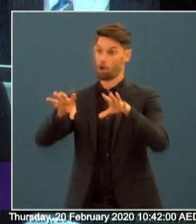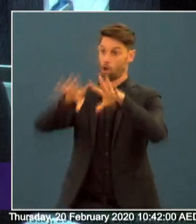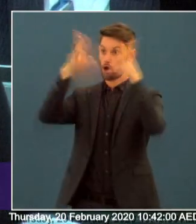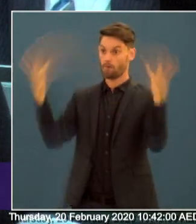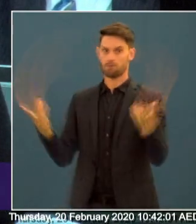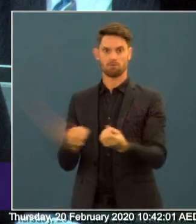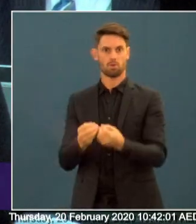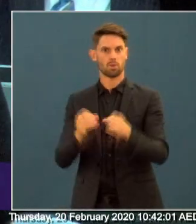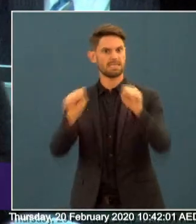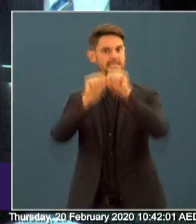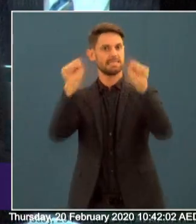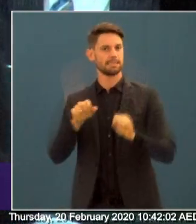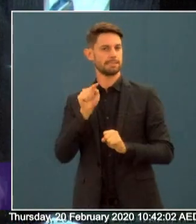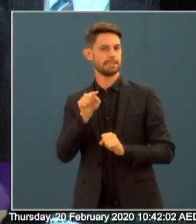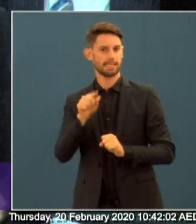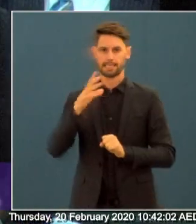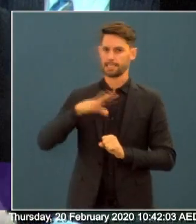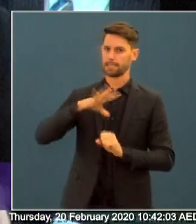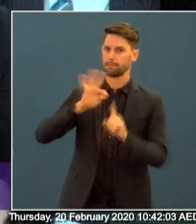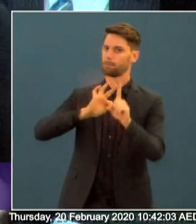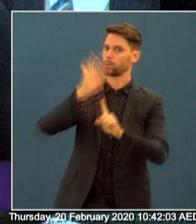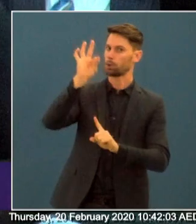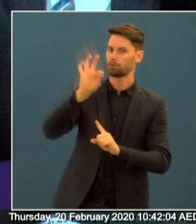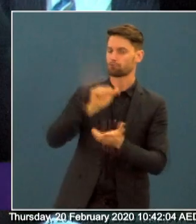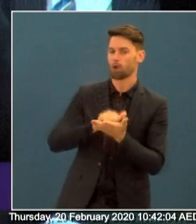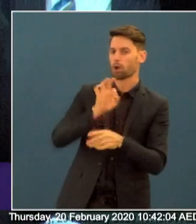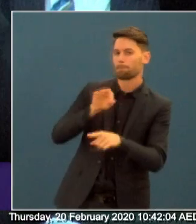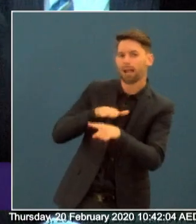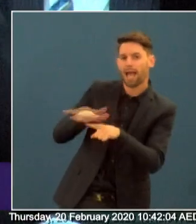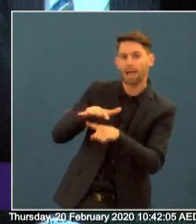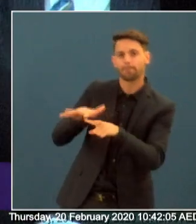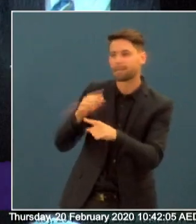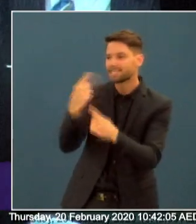That's correct. MS EASTMAN: Okay. So sort of working through your statement, the other issue that you